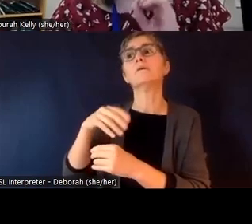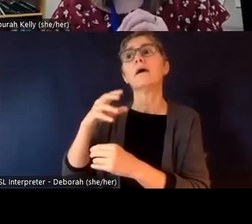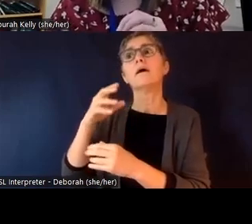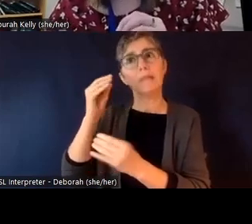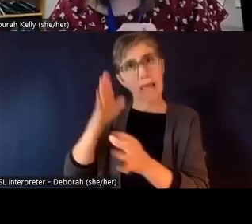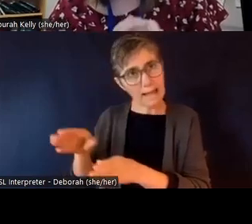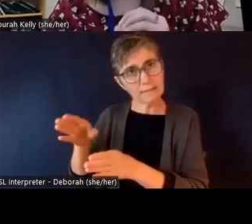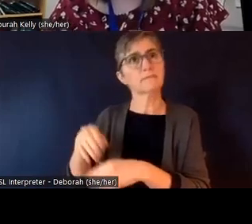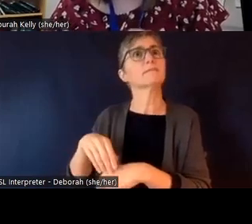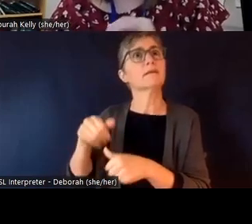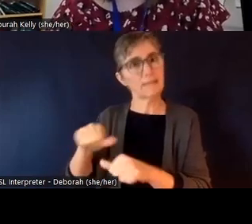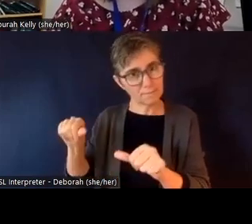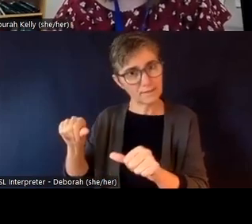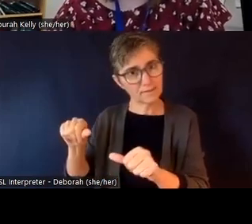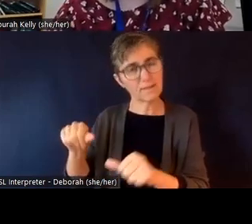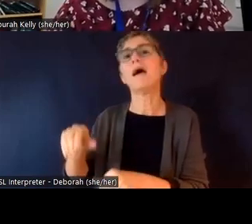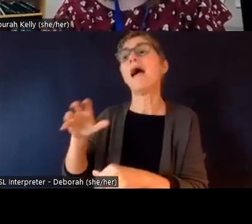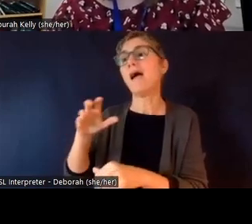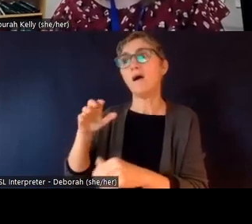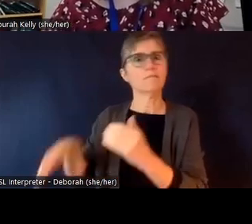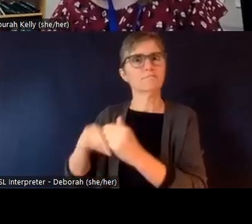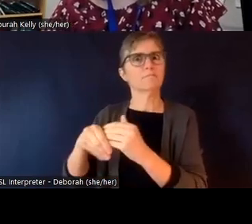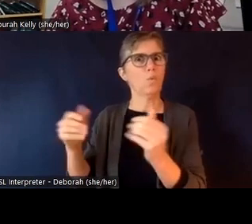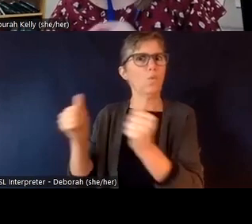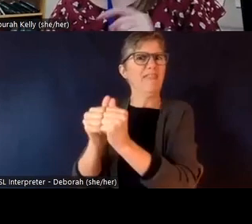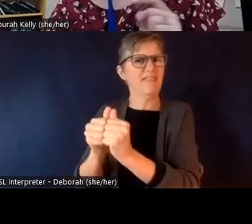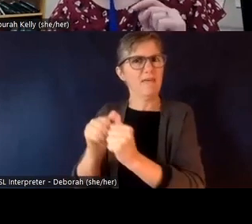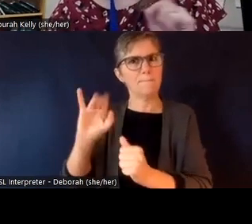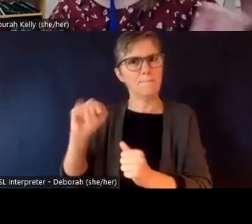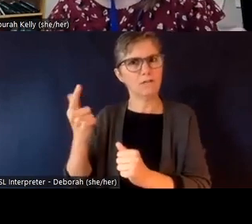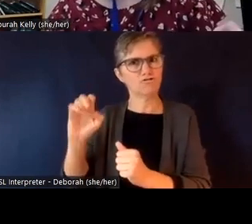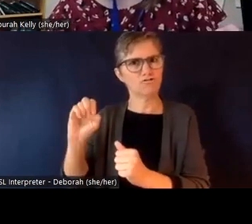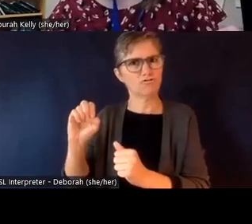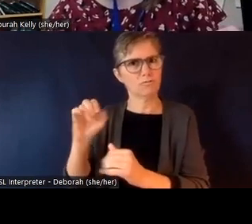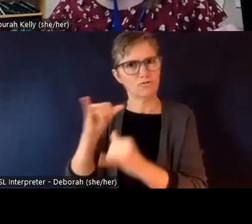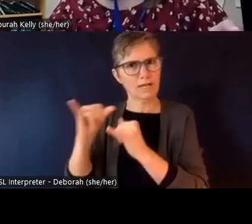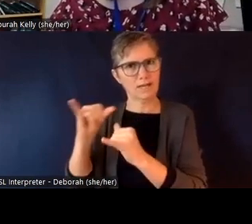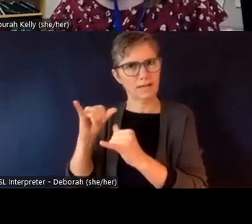as well as suicide attempts and binge drinking. So suicide attempts and alcohol use disorder were not